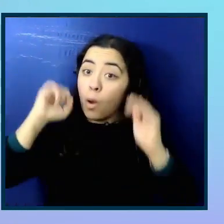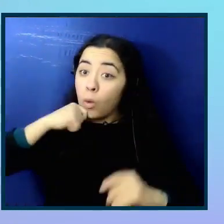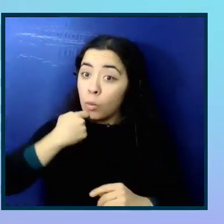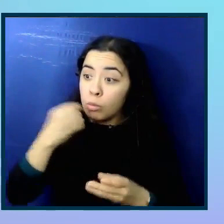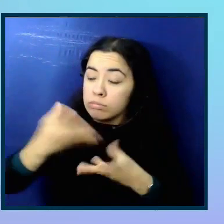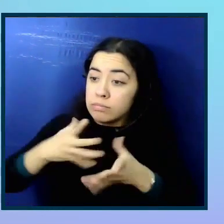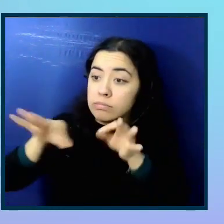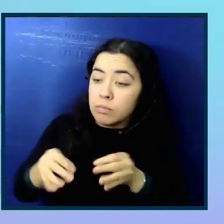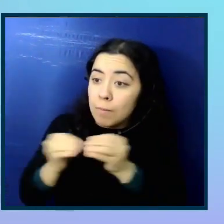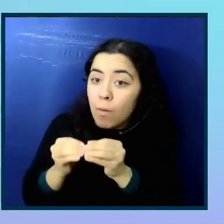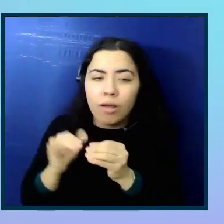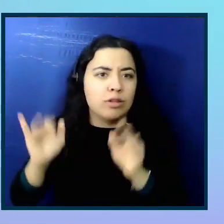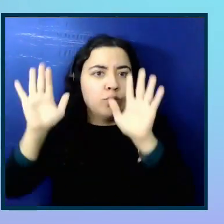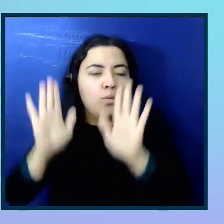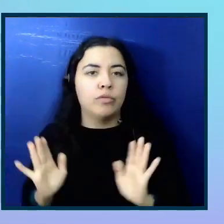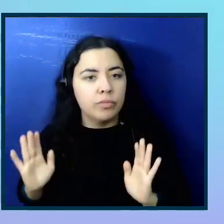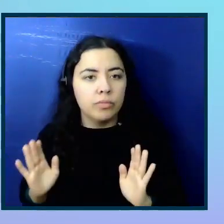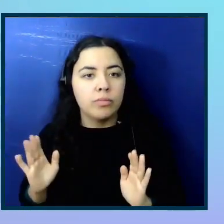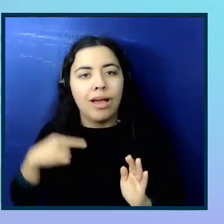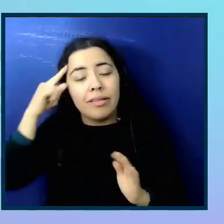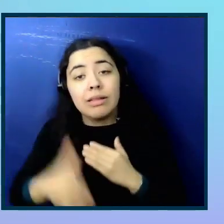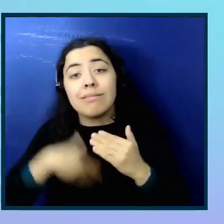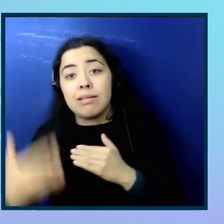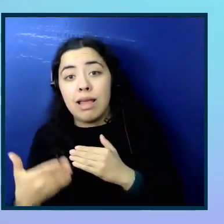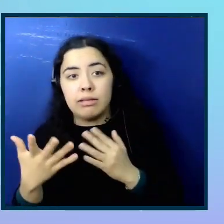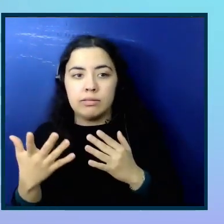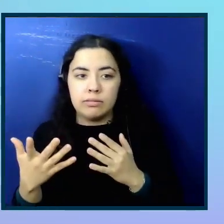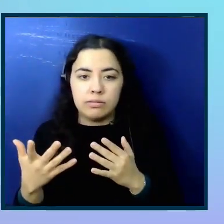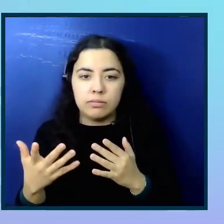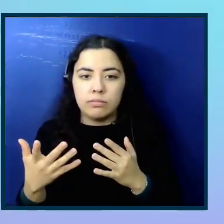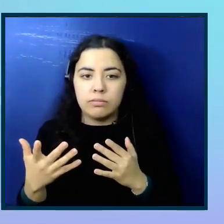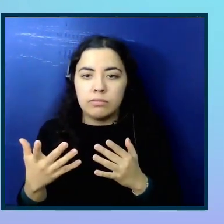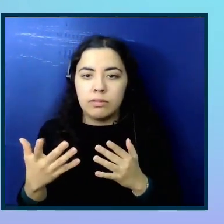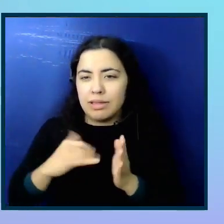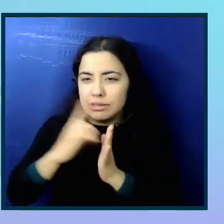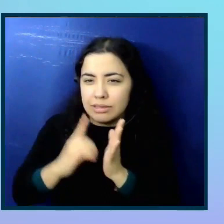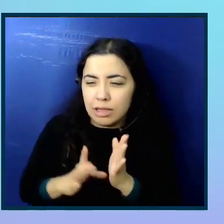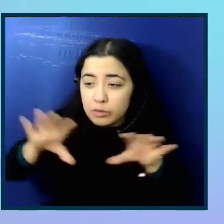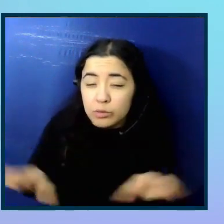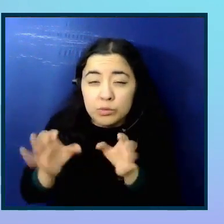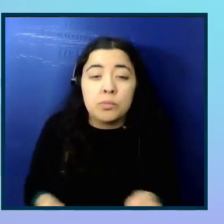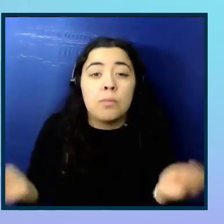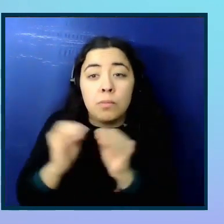Which is great. I think the next step is like having the designers bring more to that.